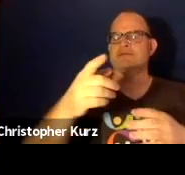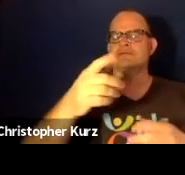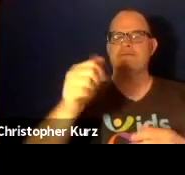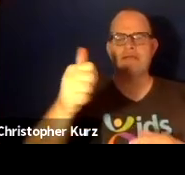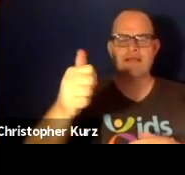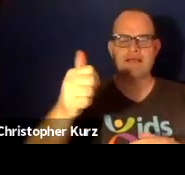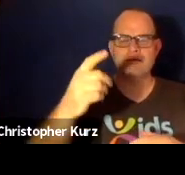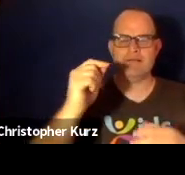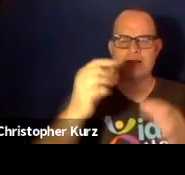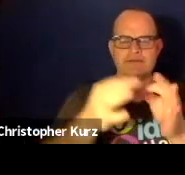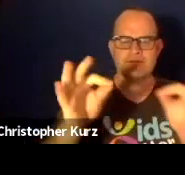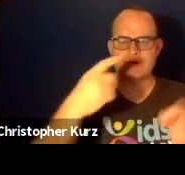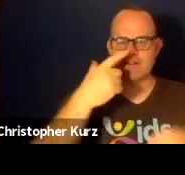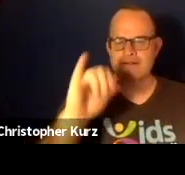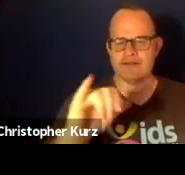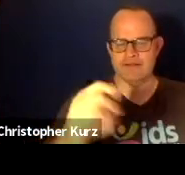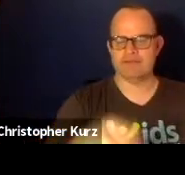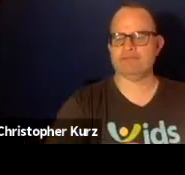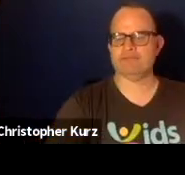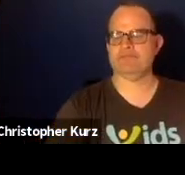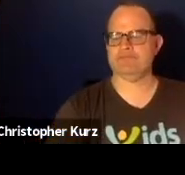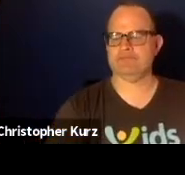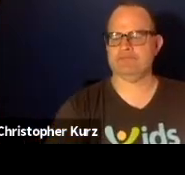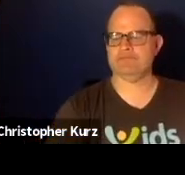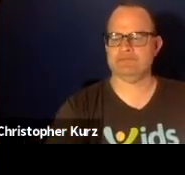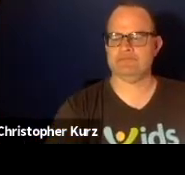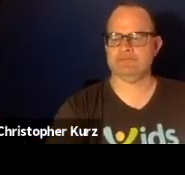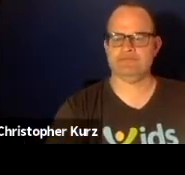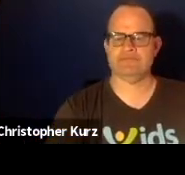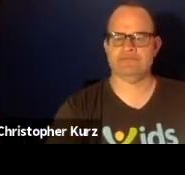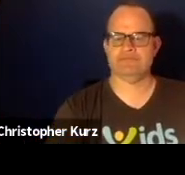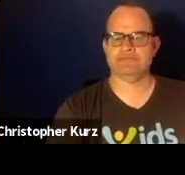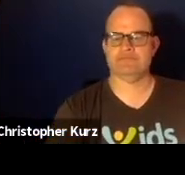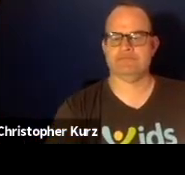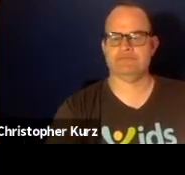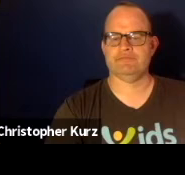Again, as I mentioned before, this video will run on a loop until somebody hits